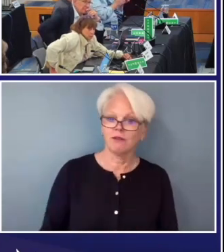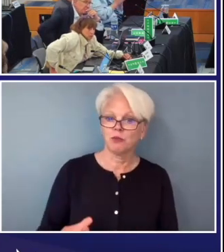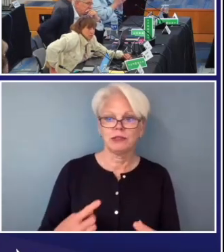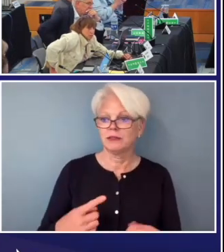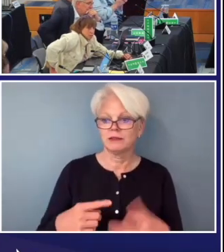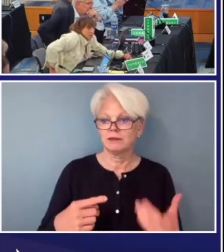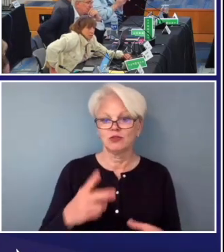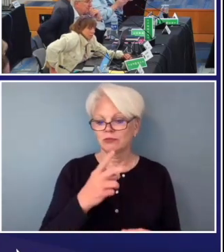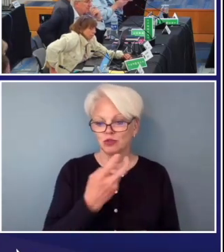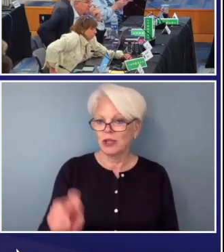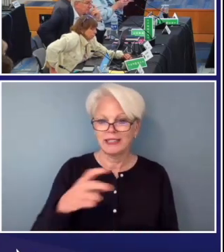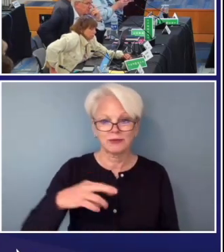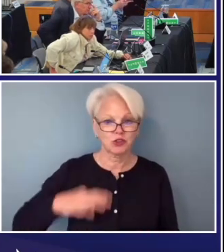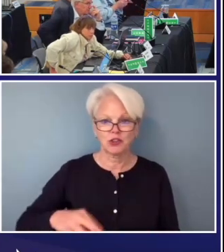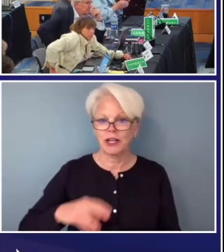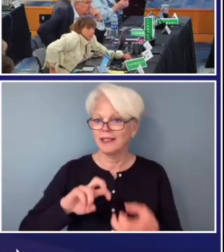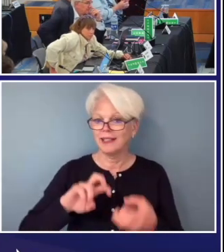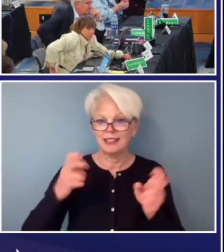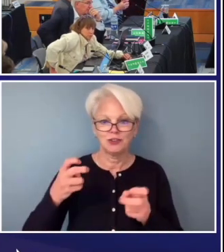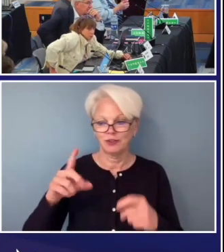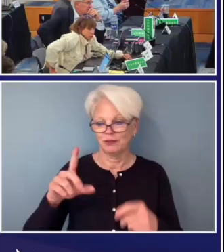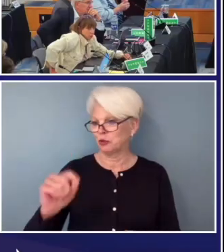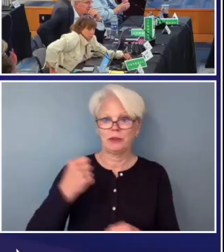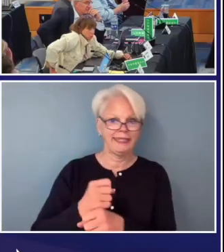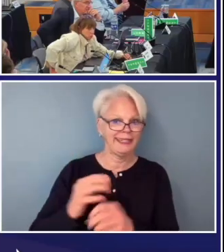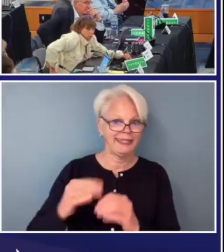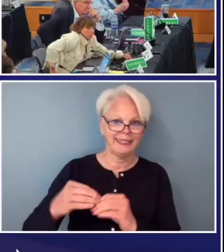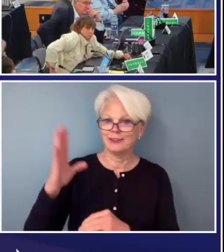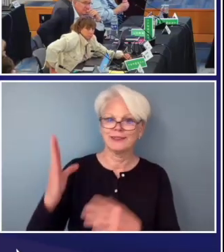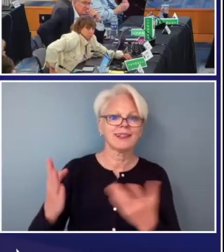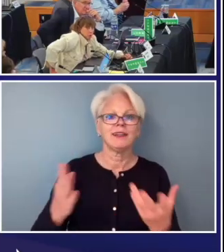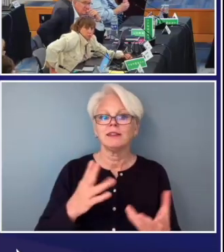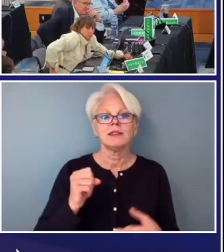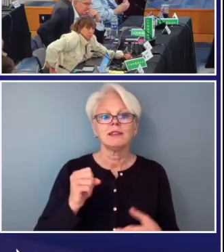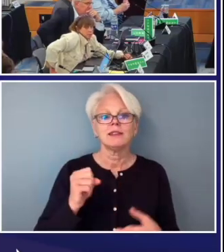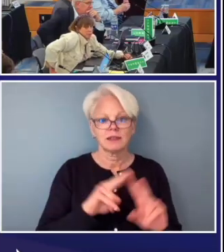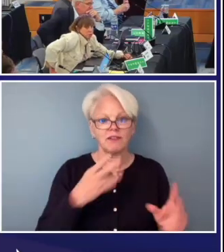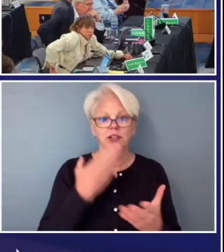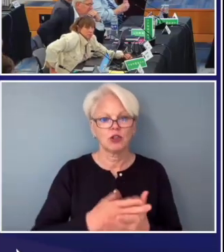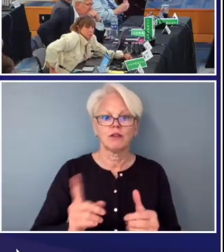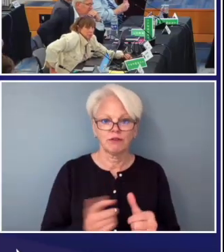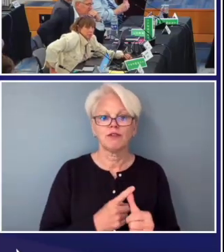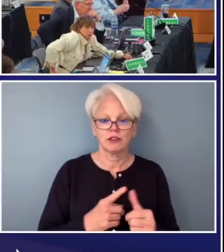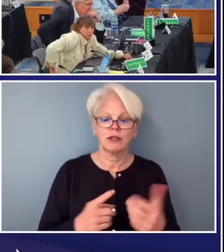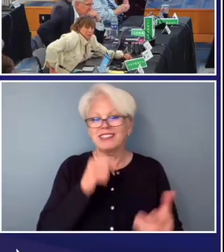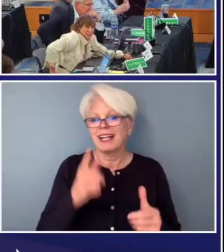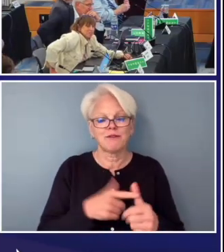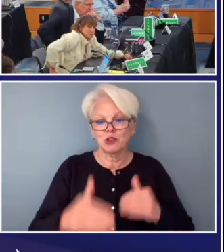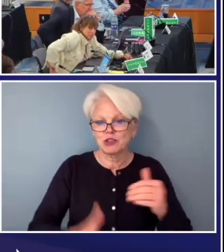Um, this is a very good 1st well, it's not 1st step, but a very good next step.